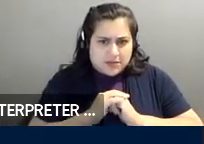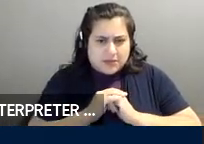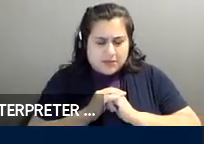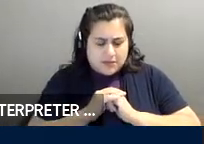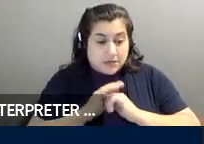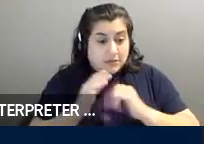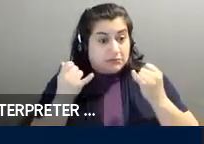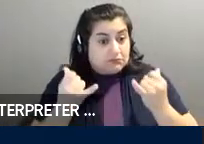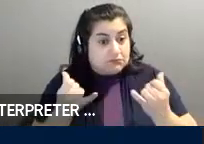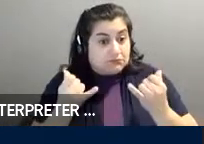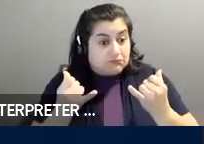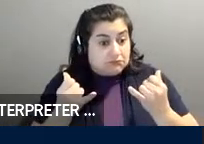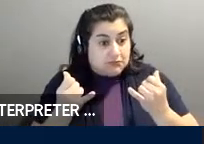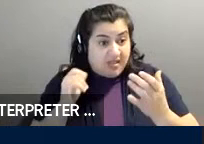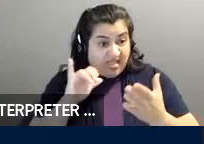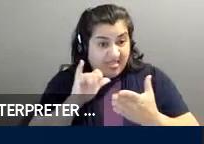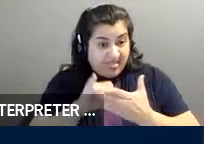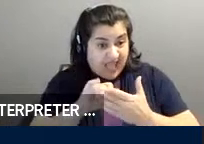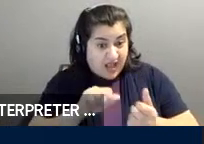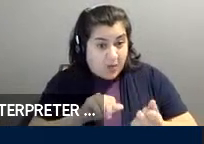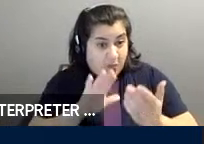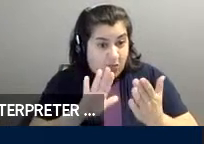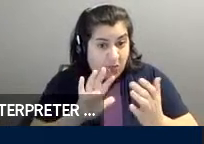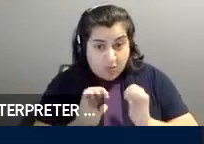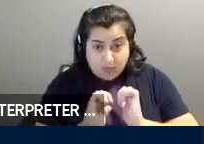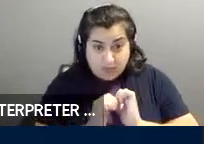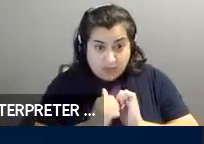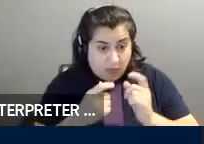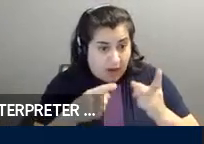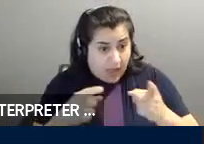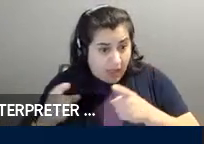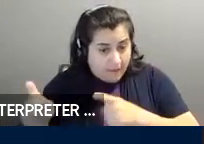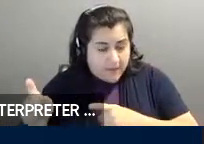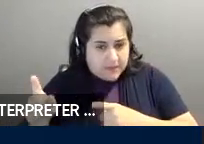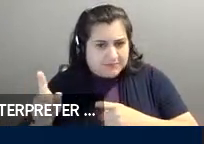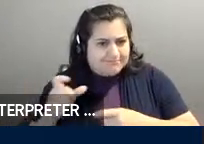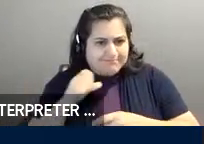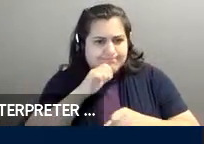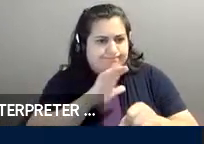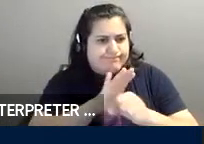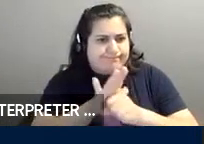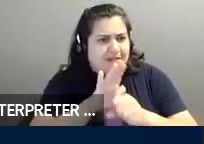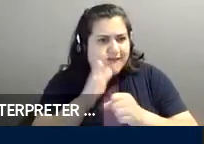Now really that approach was really taken because of the insufficient information on